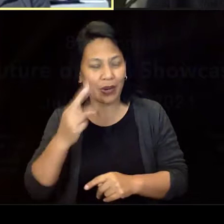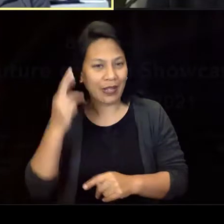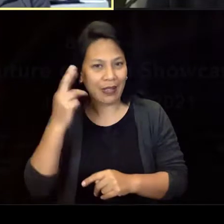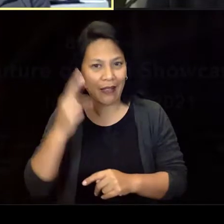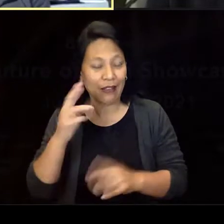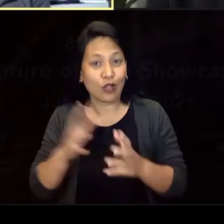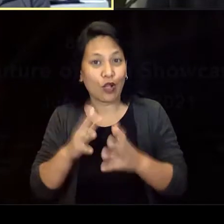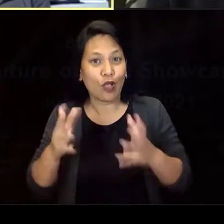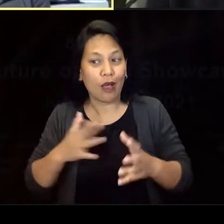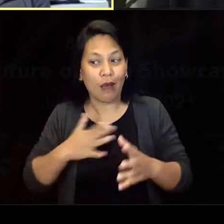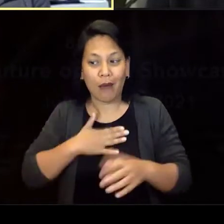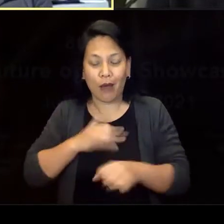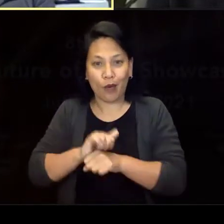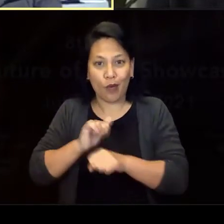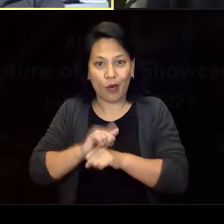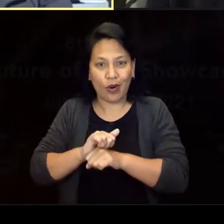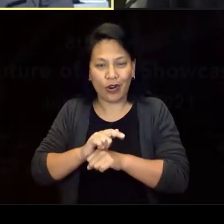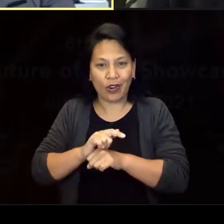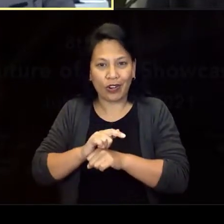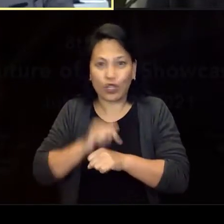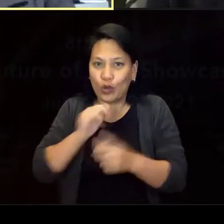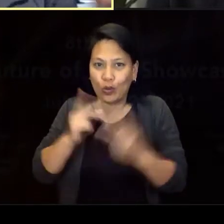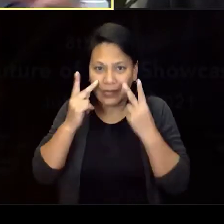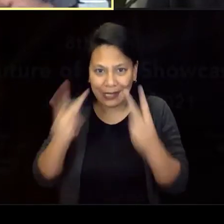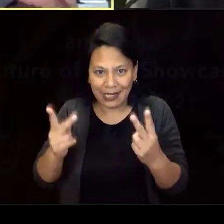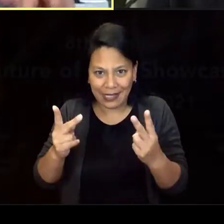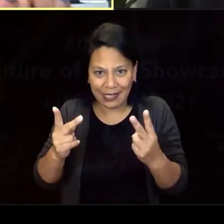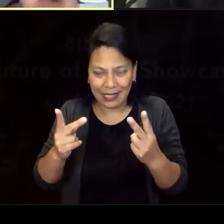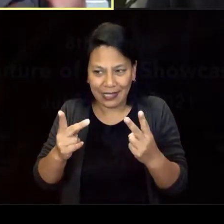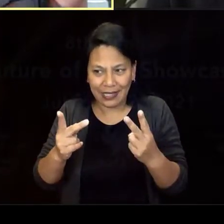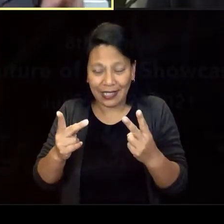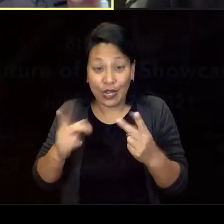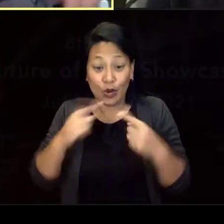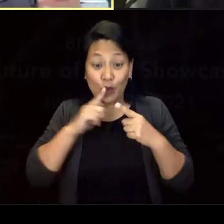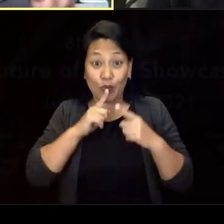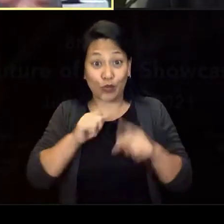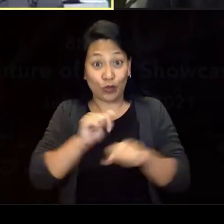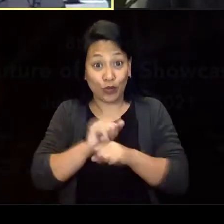Like I feel like not a lot of my job is actually putting on, putting makeup onto people.